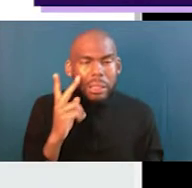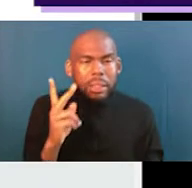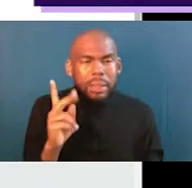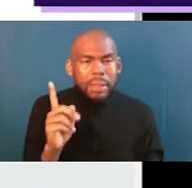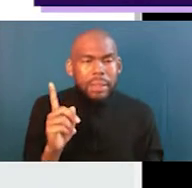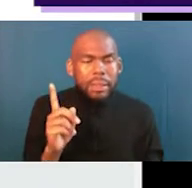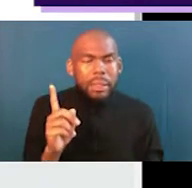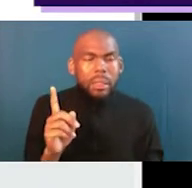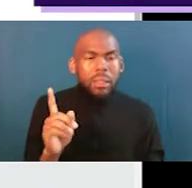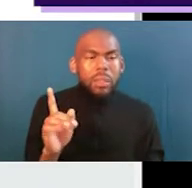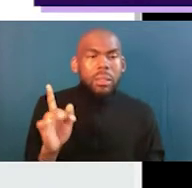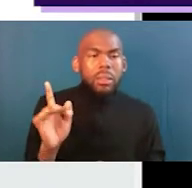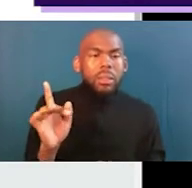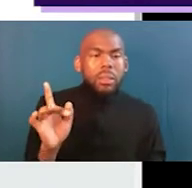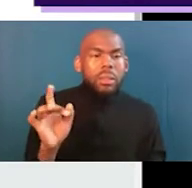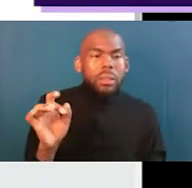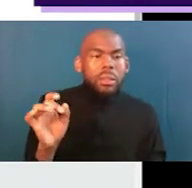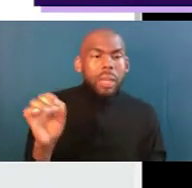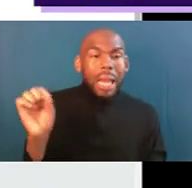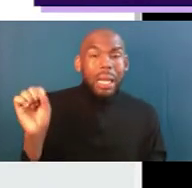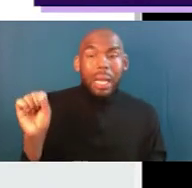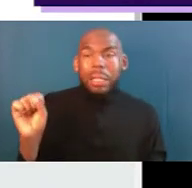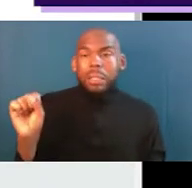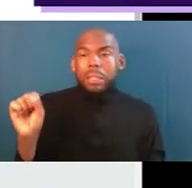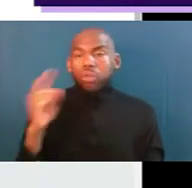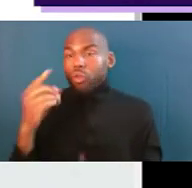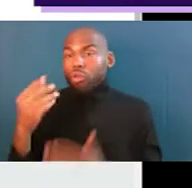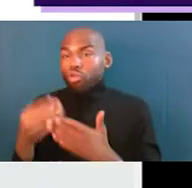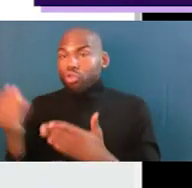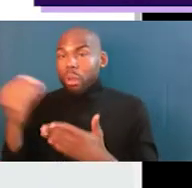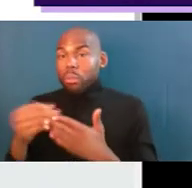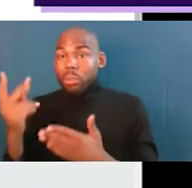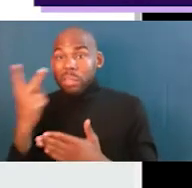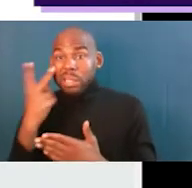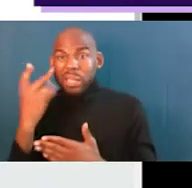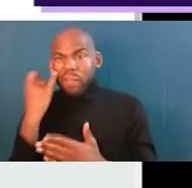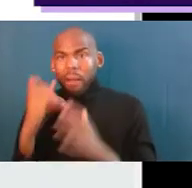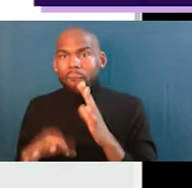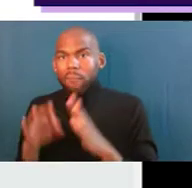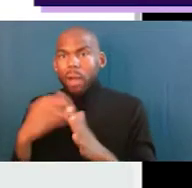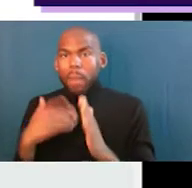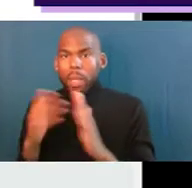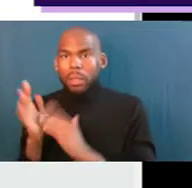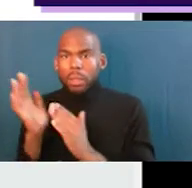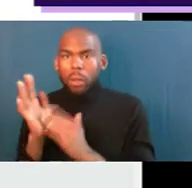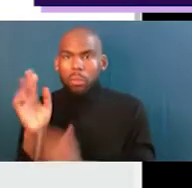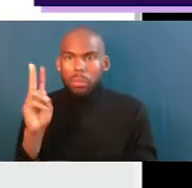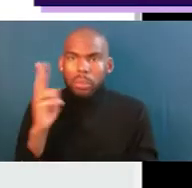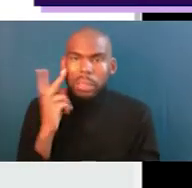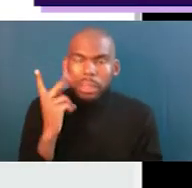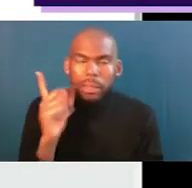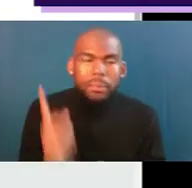I'll hit S for shop and let's see if I can find my soap.